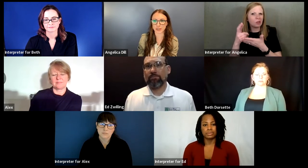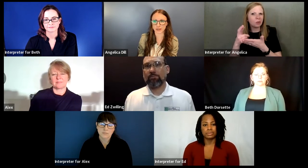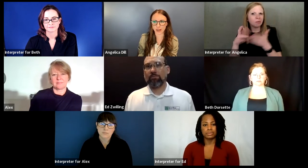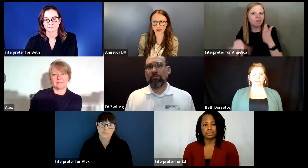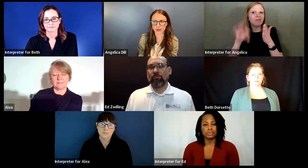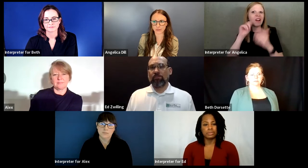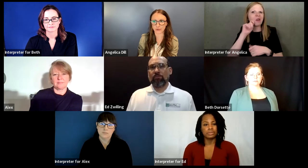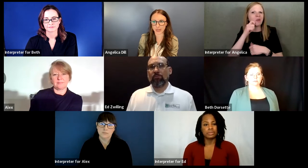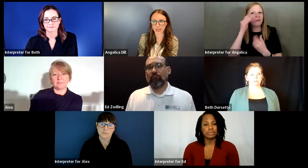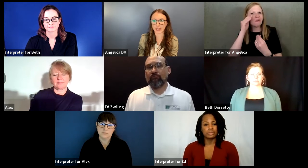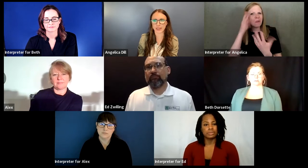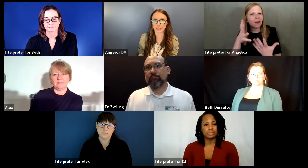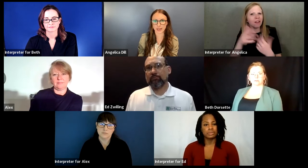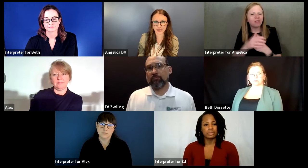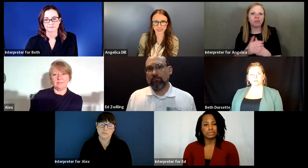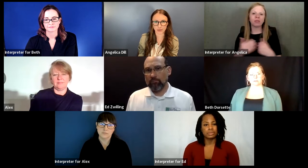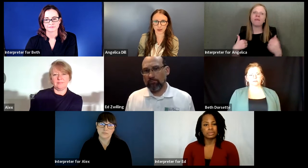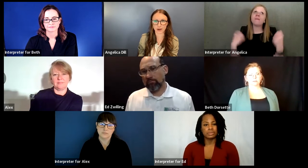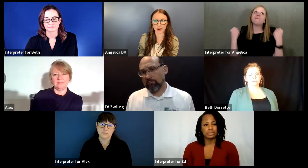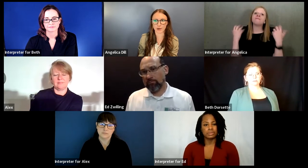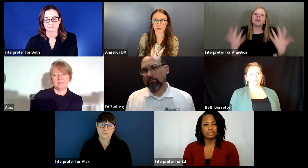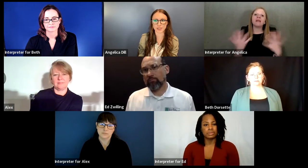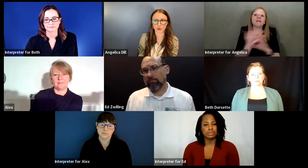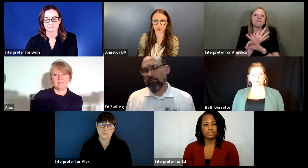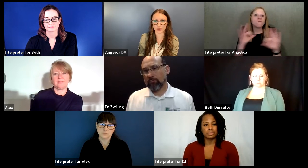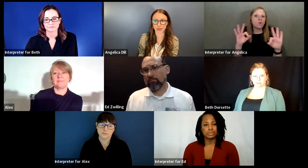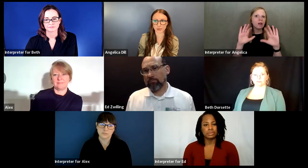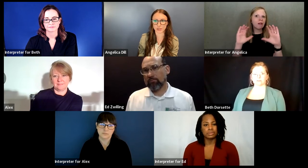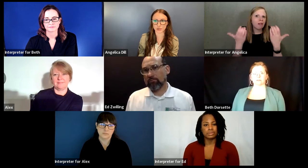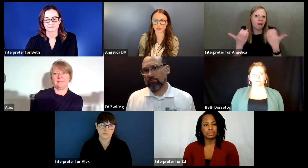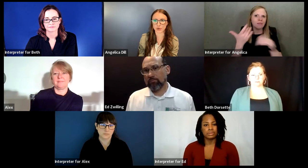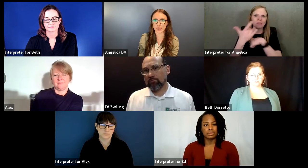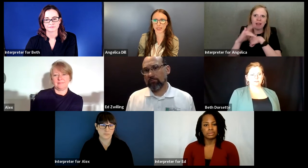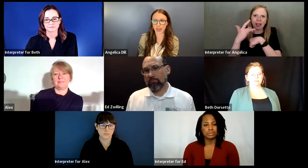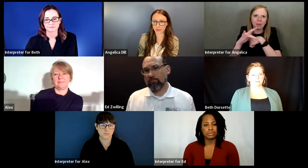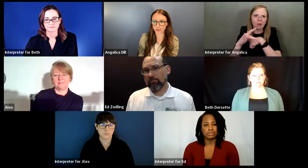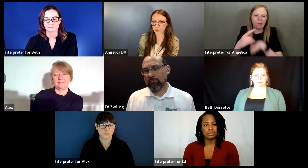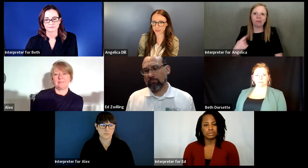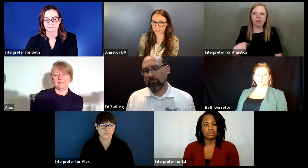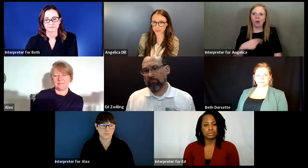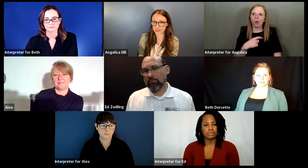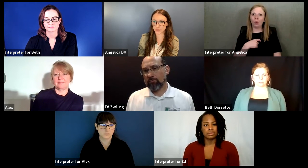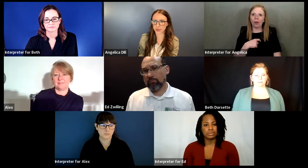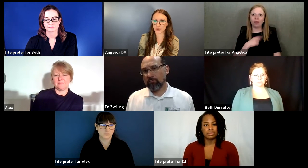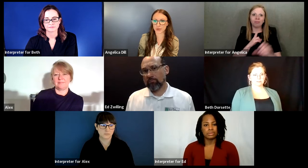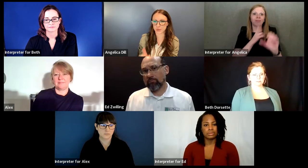There's a lot of free classes out there. And so we've been able to gather a few resources for you.